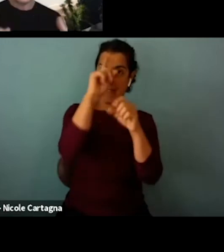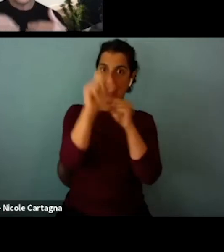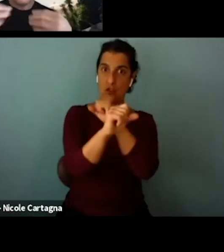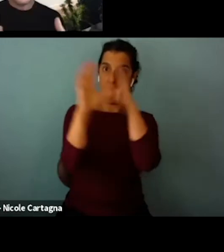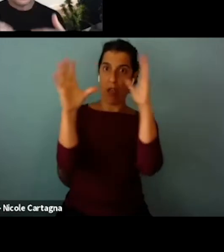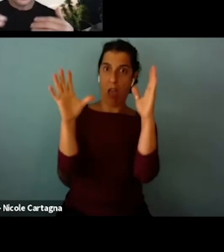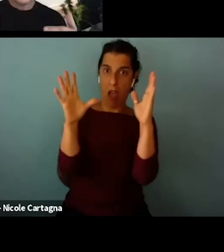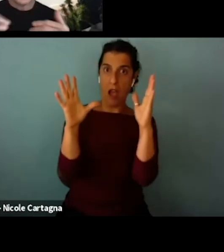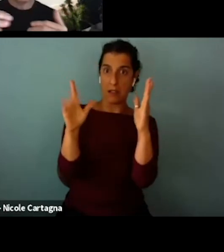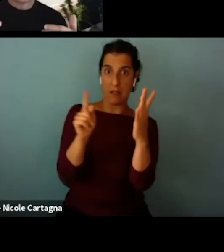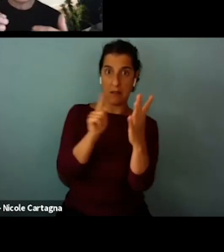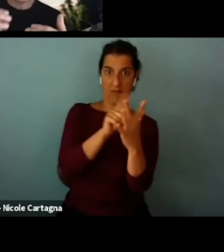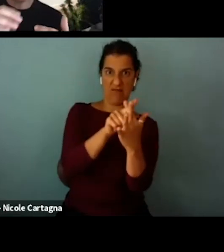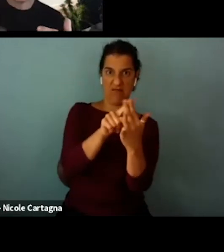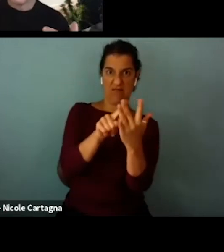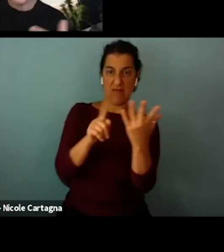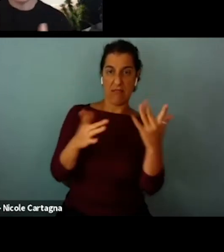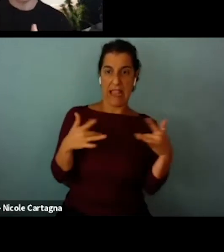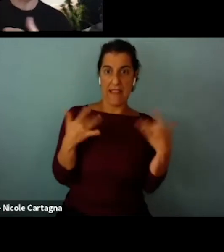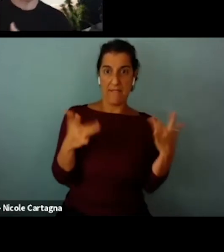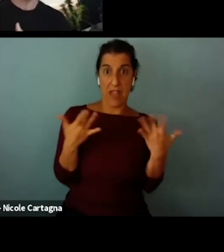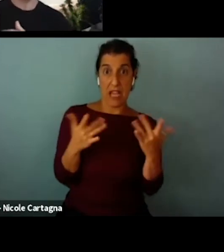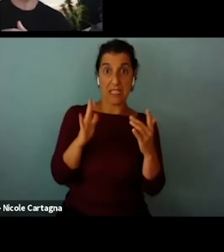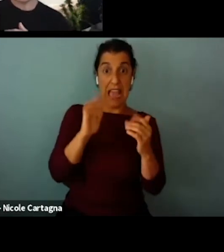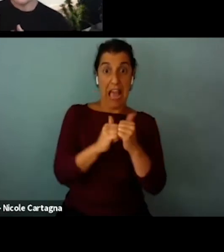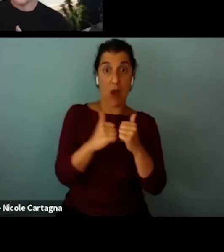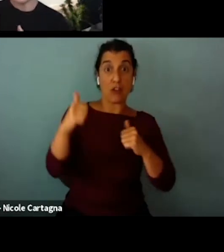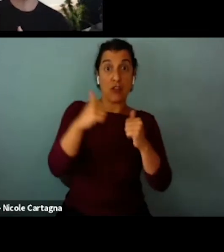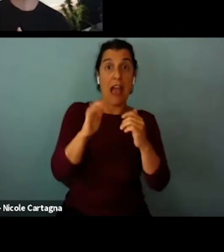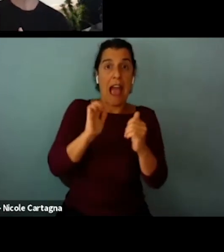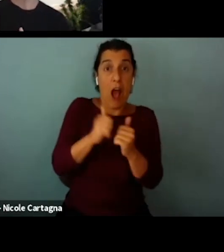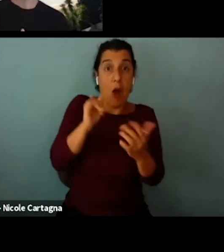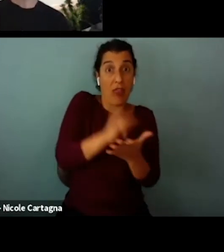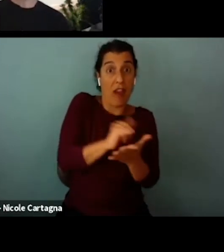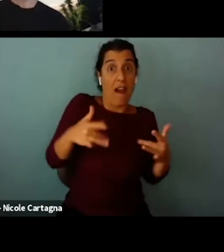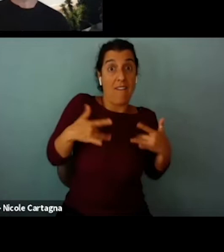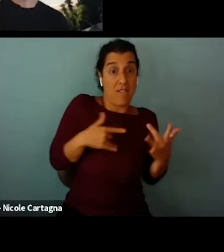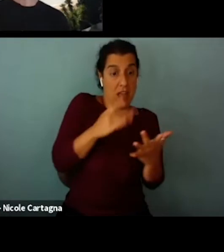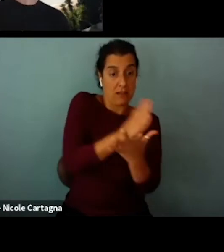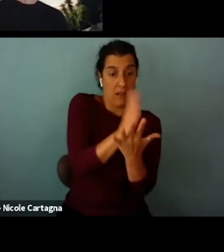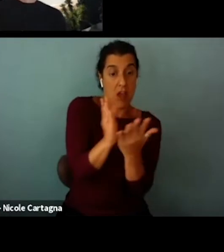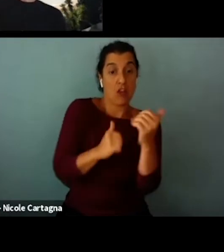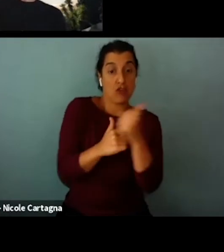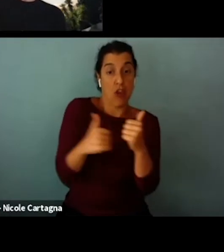events are being structured in the cognitive model so i'll just run this um now